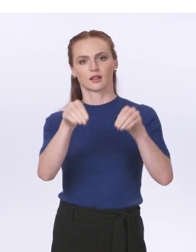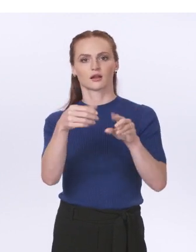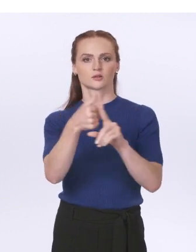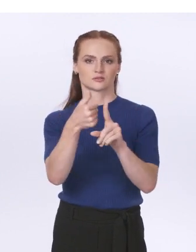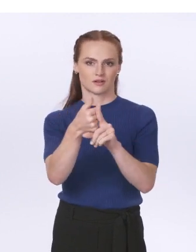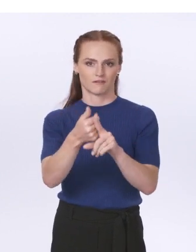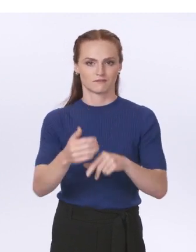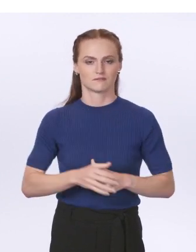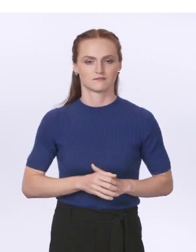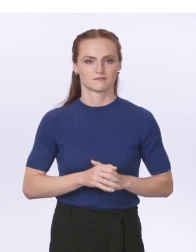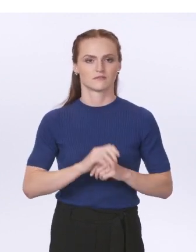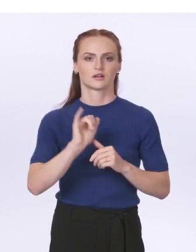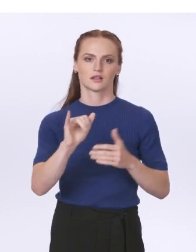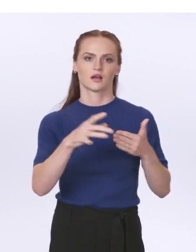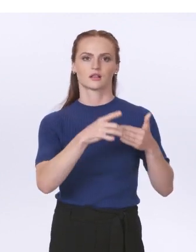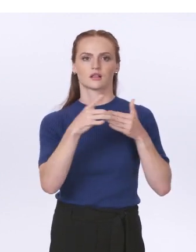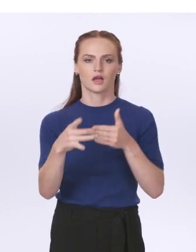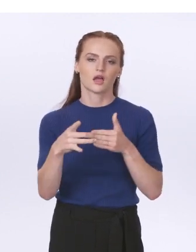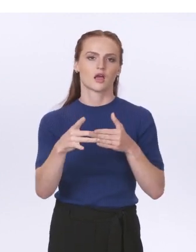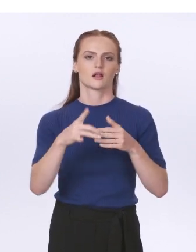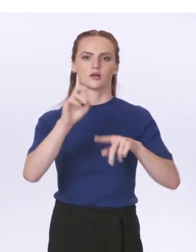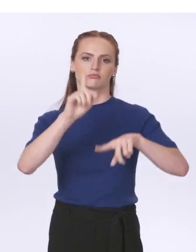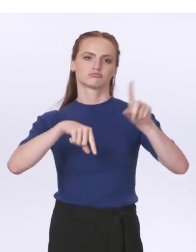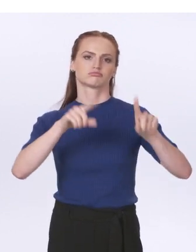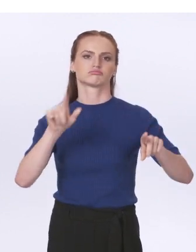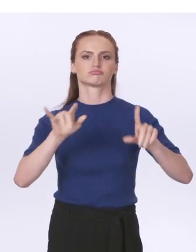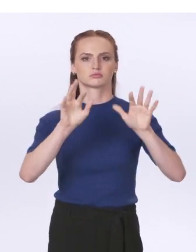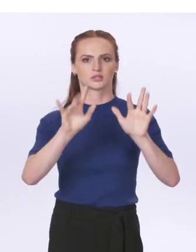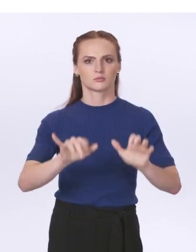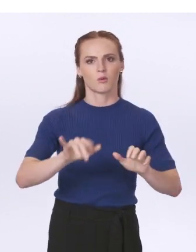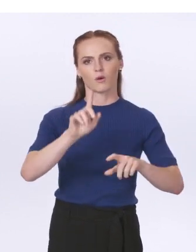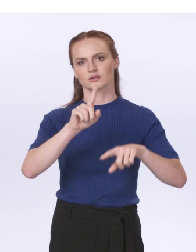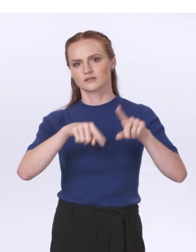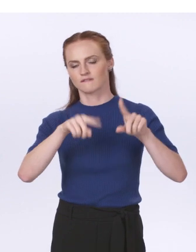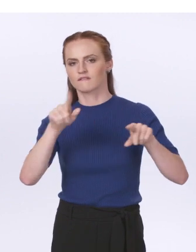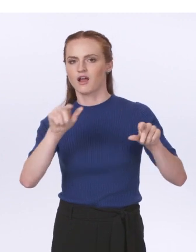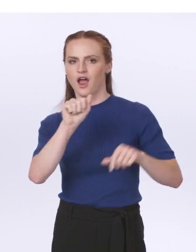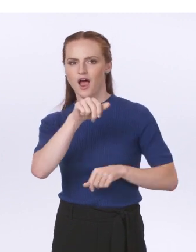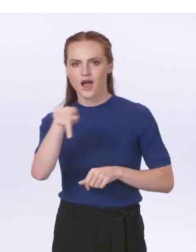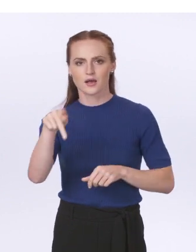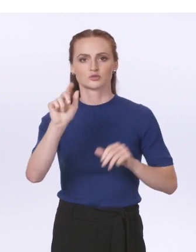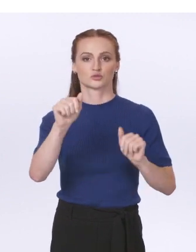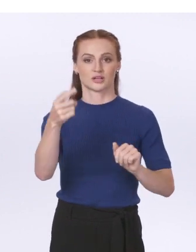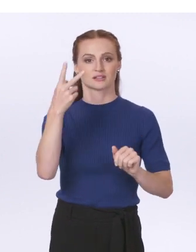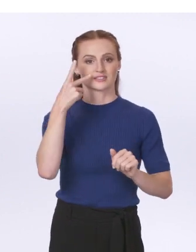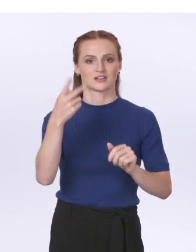This led to a wide variety of keyboards across apps, as you can see from examples on the screen,